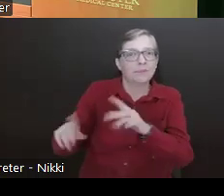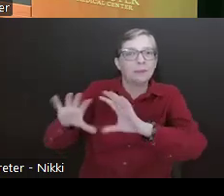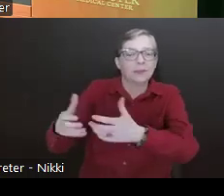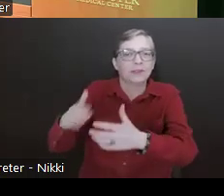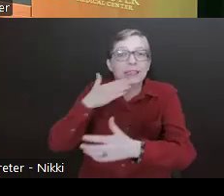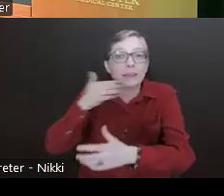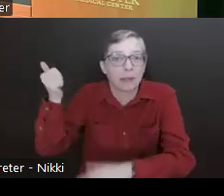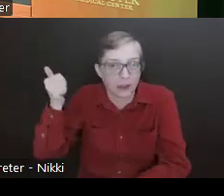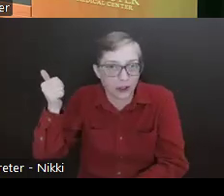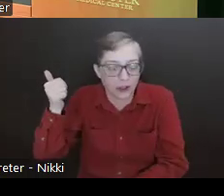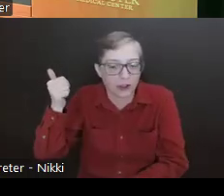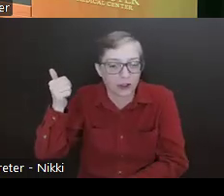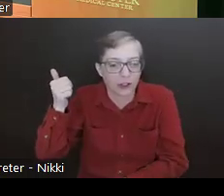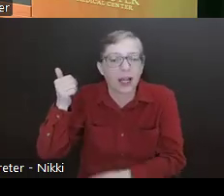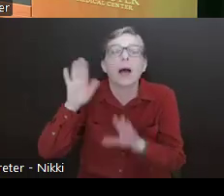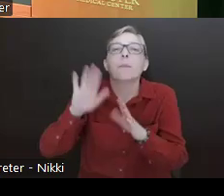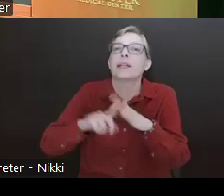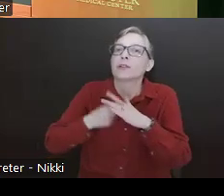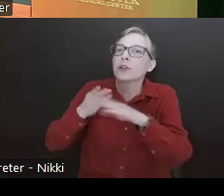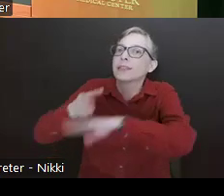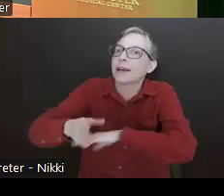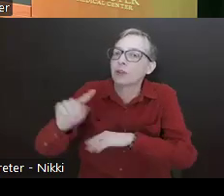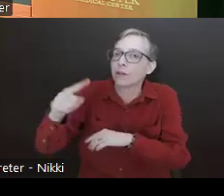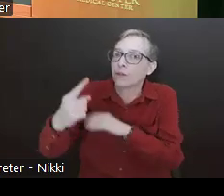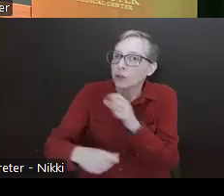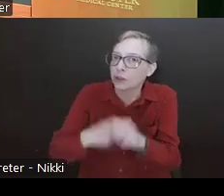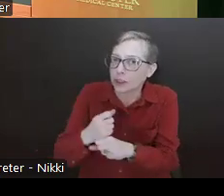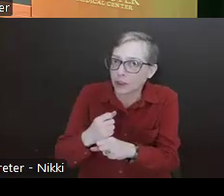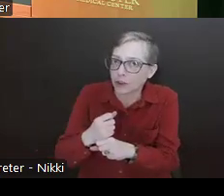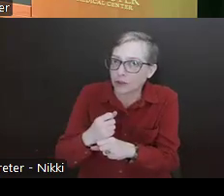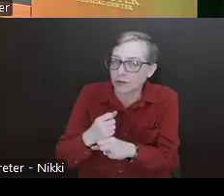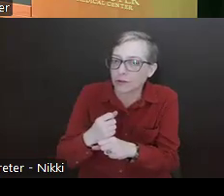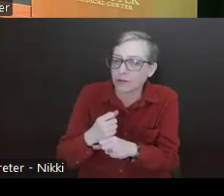the first year that kind of kapla meer curve is kind of the same uh but afterwards acetatelopram